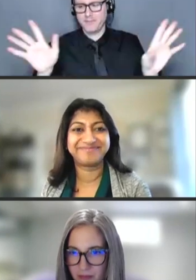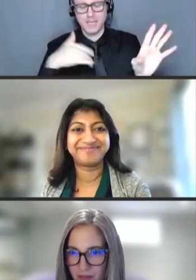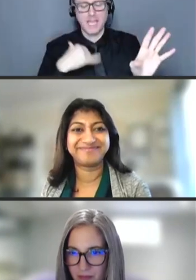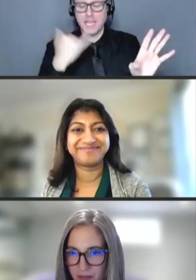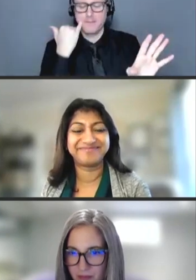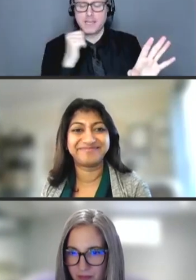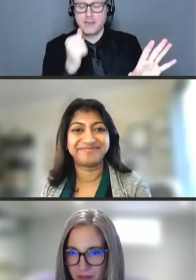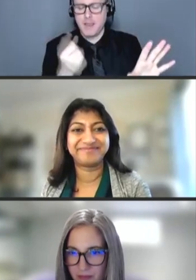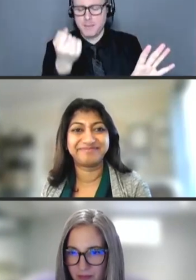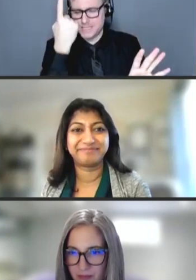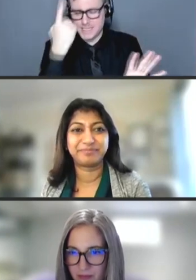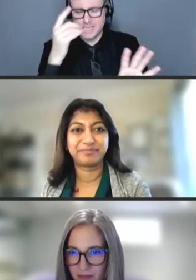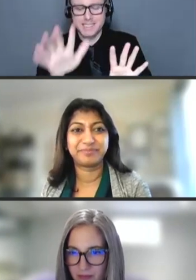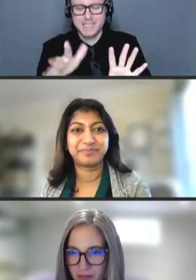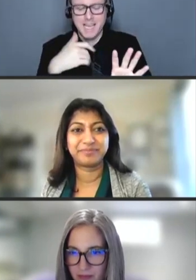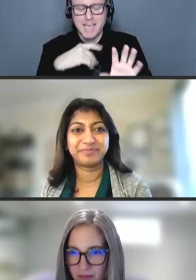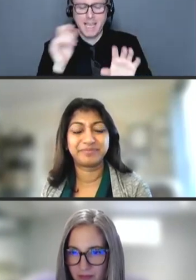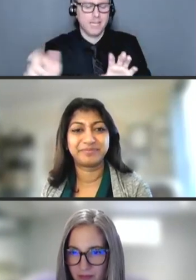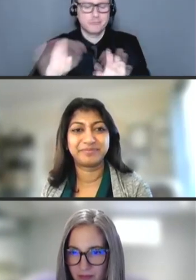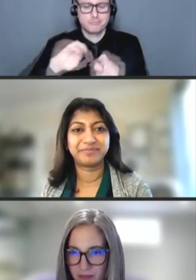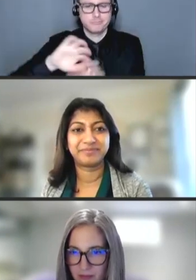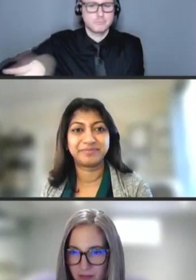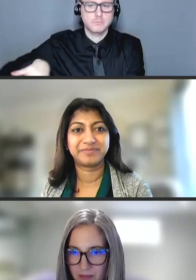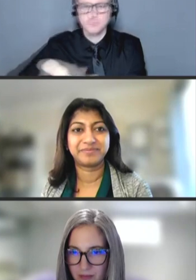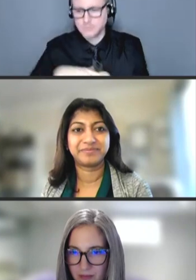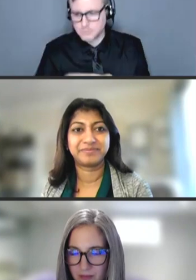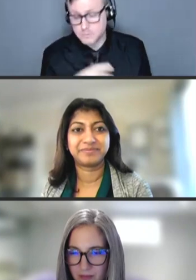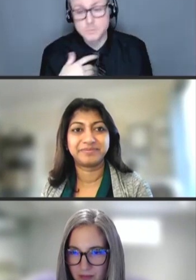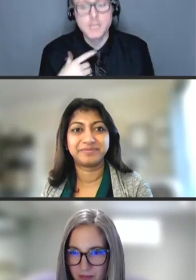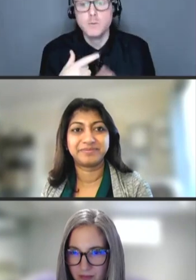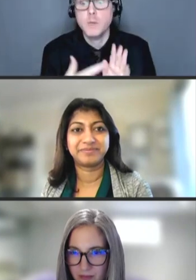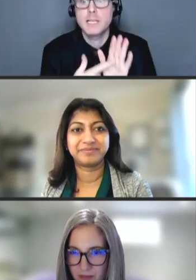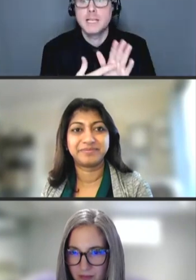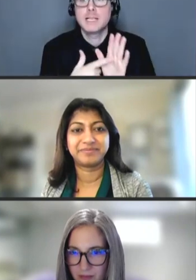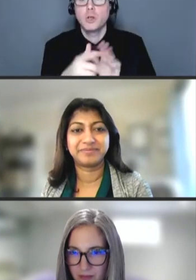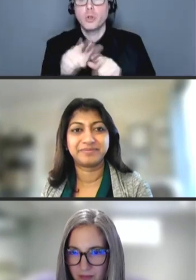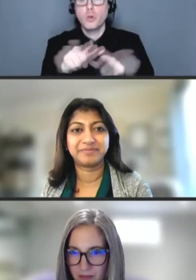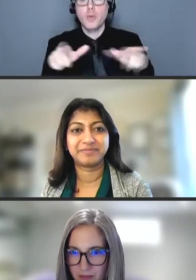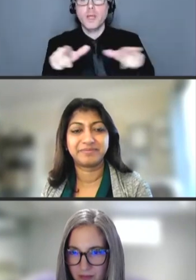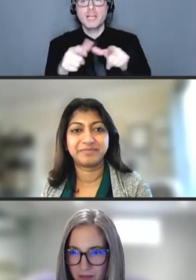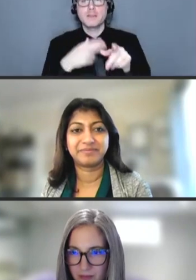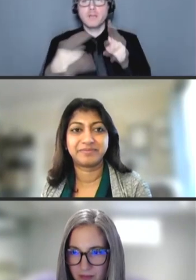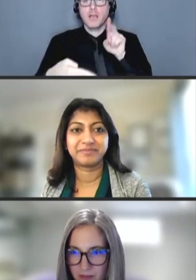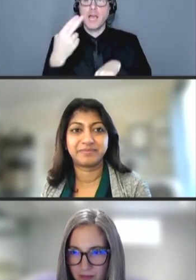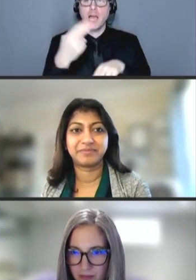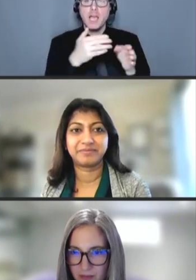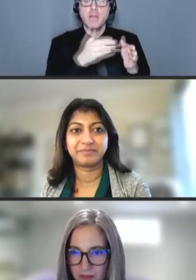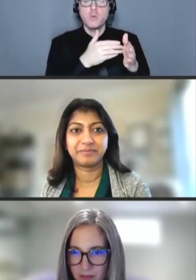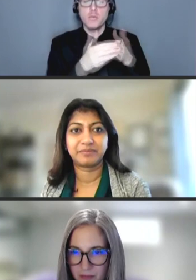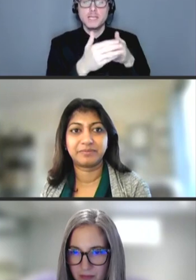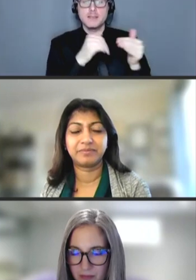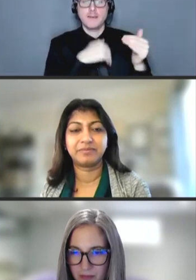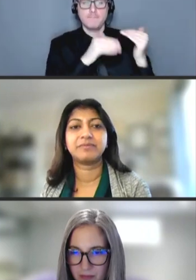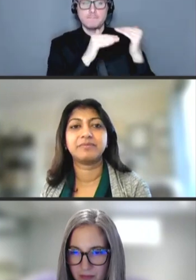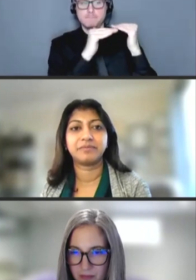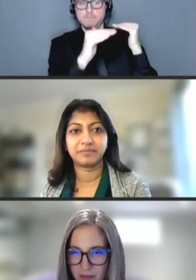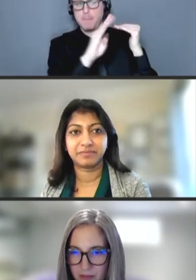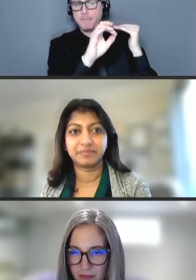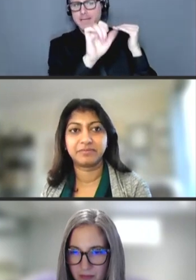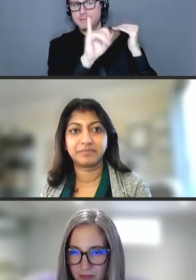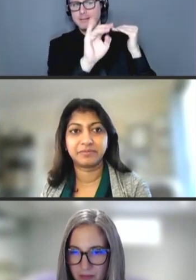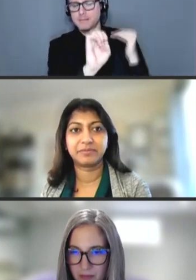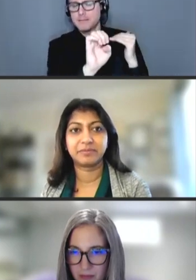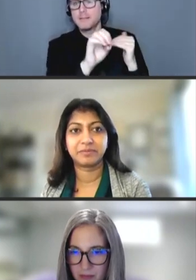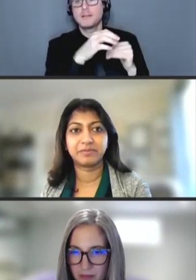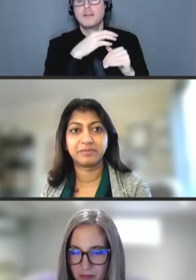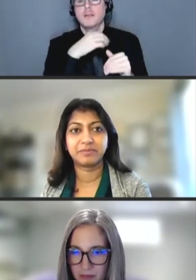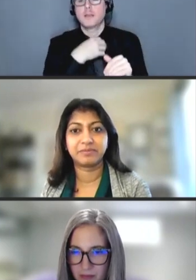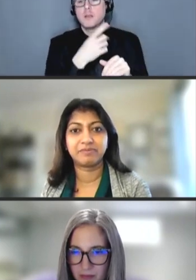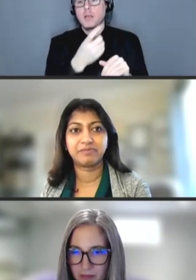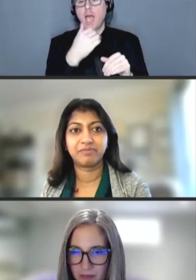I'm wondering if, for example, locations that have higher rates at baseline have a differential